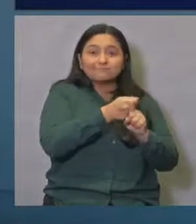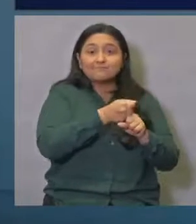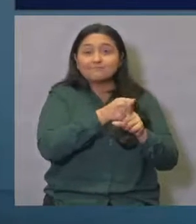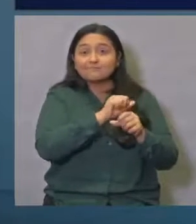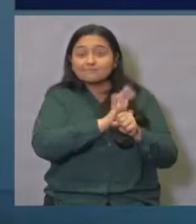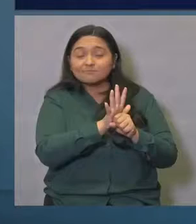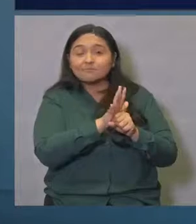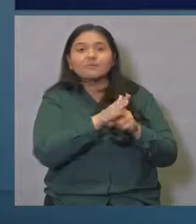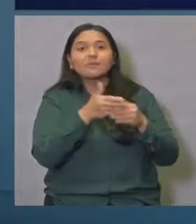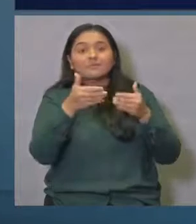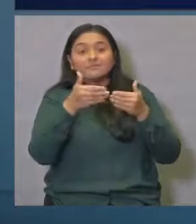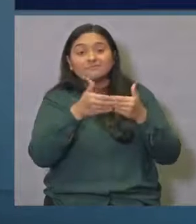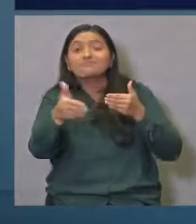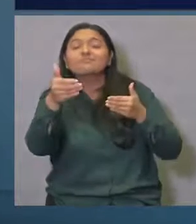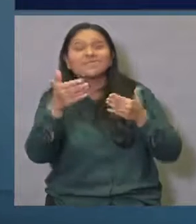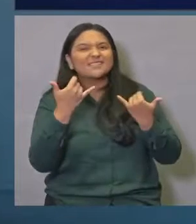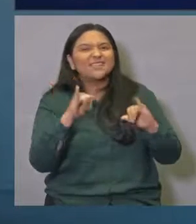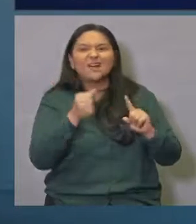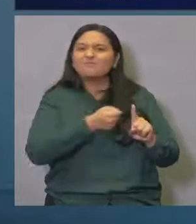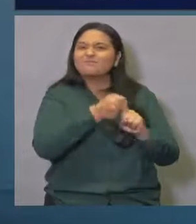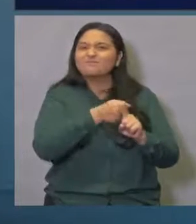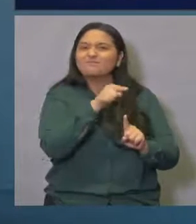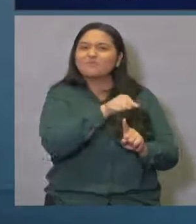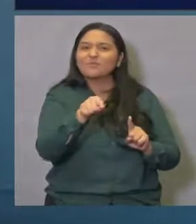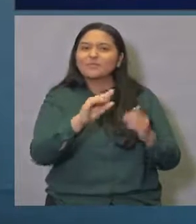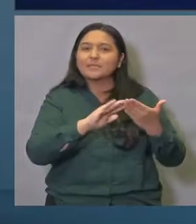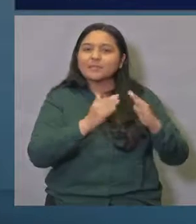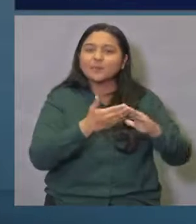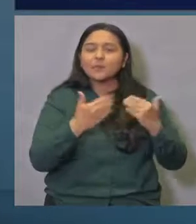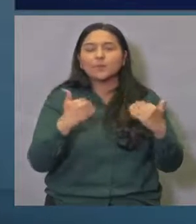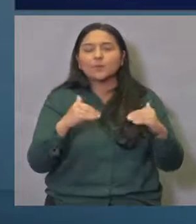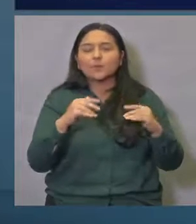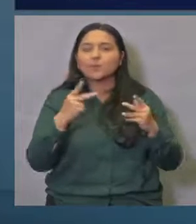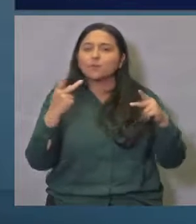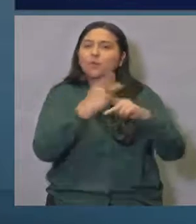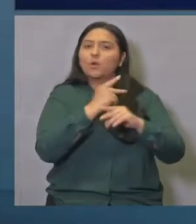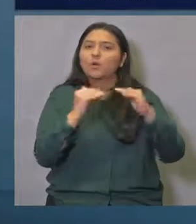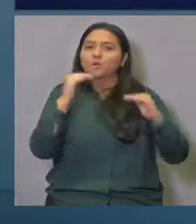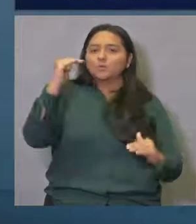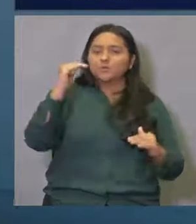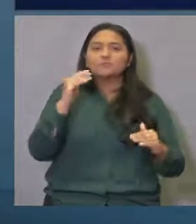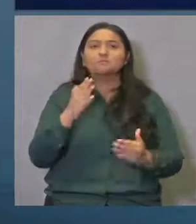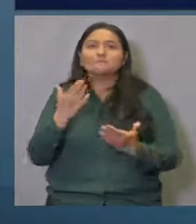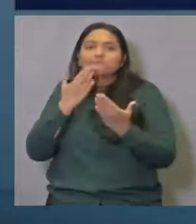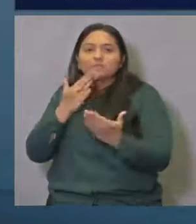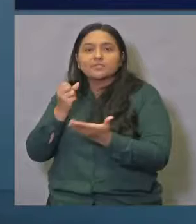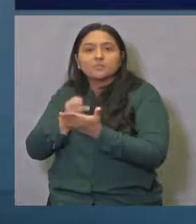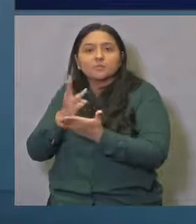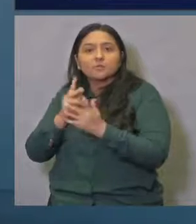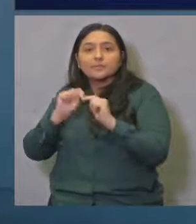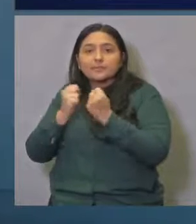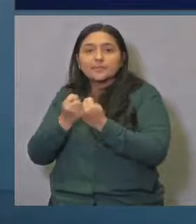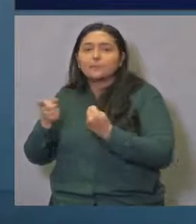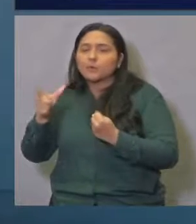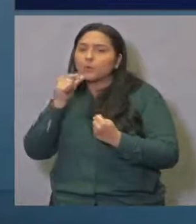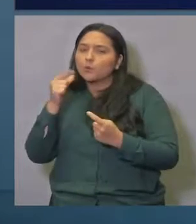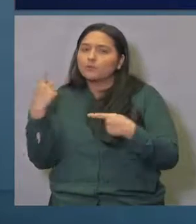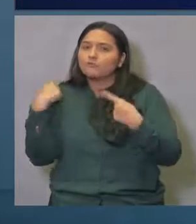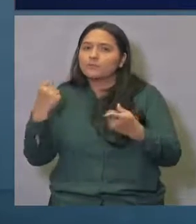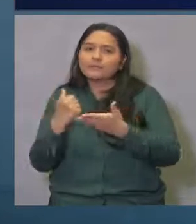WE WILL CONTINUE TO SEE THEM AFTER THE PANDEMIC. I WANT TO TAKE A MOMENT TO THANK